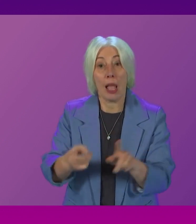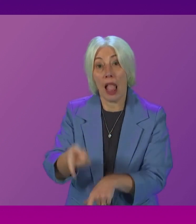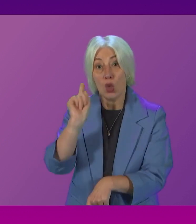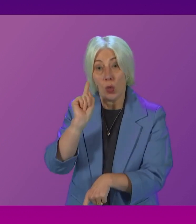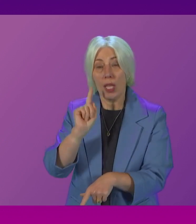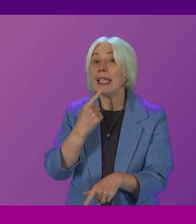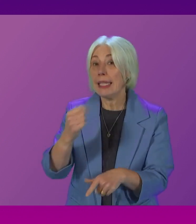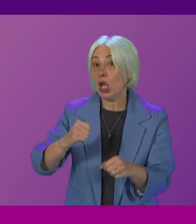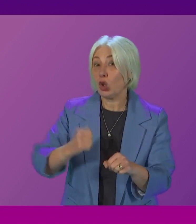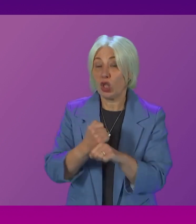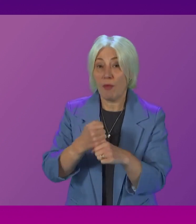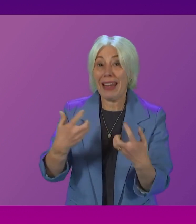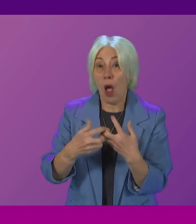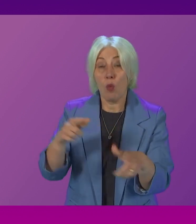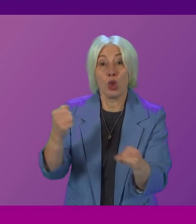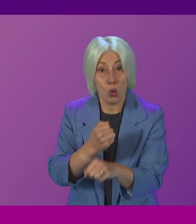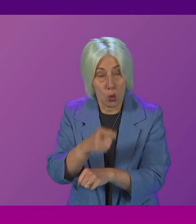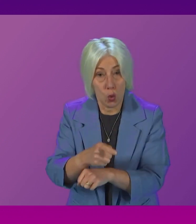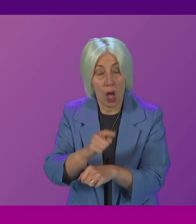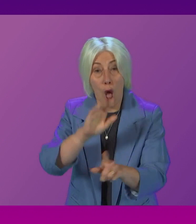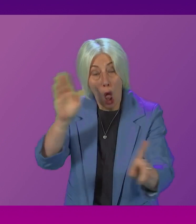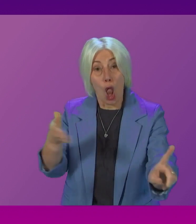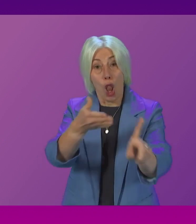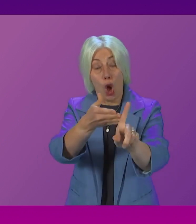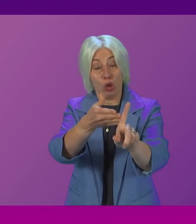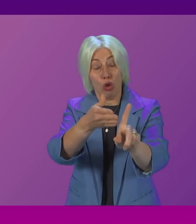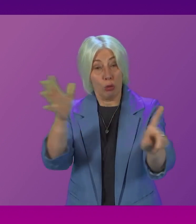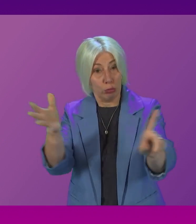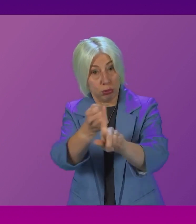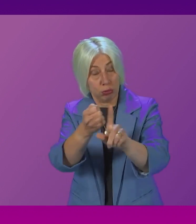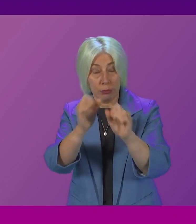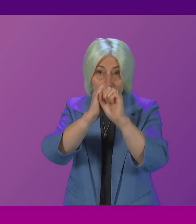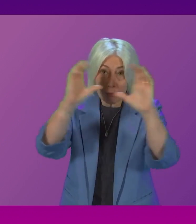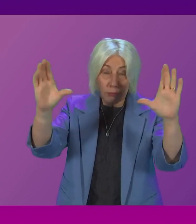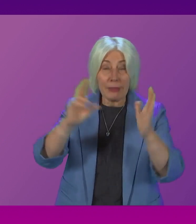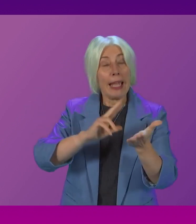It establishes our long-term ambition and vision for a nature-positive future and